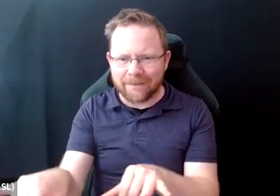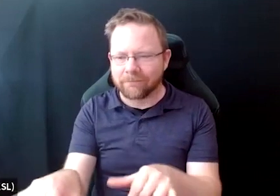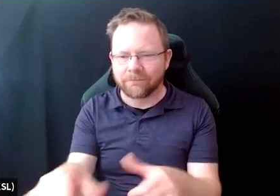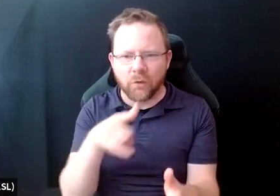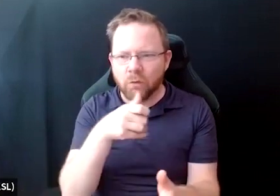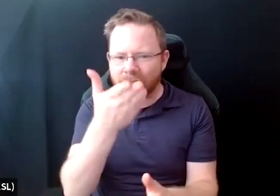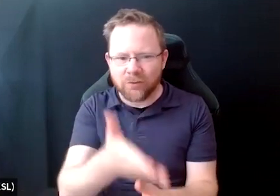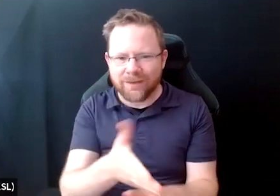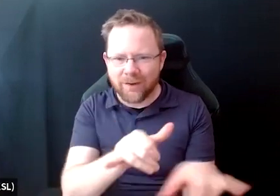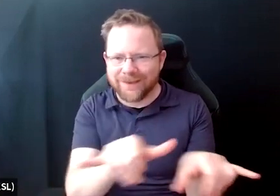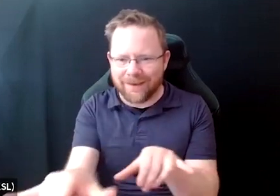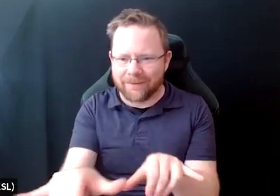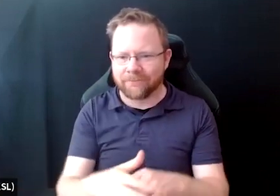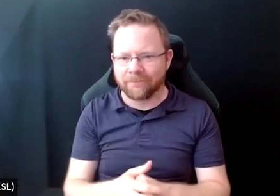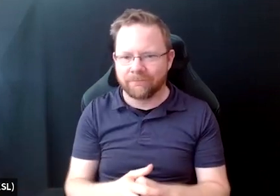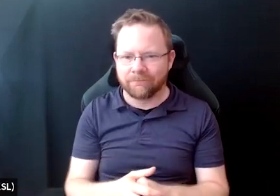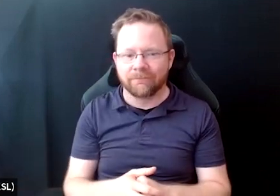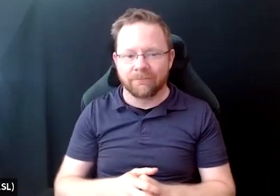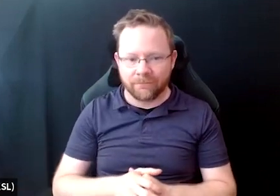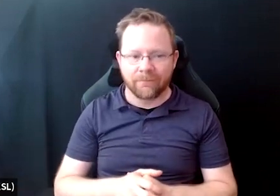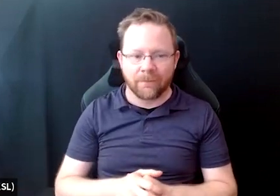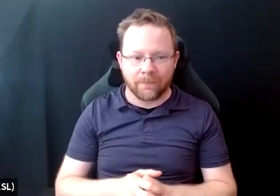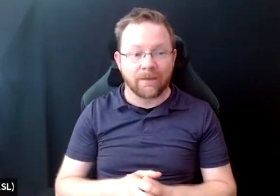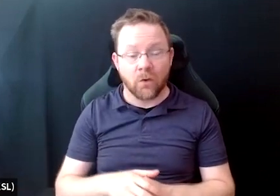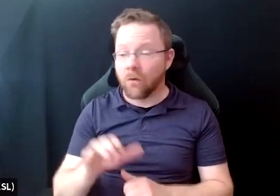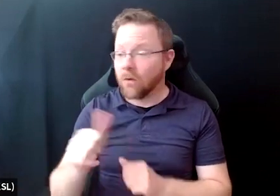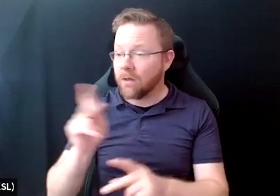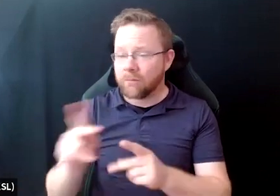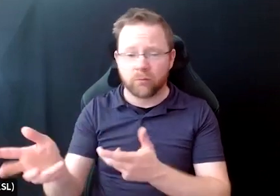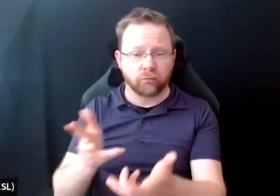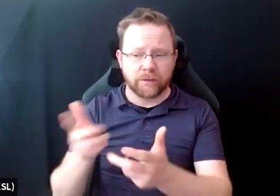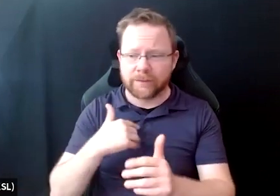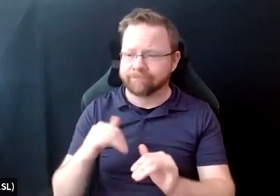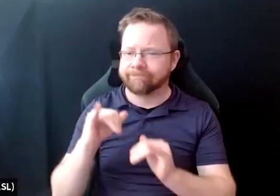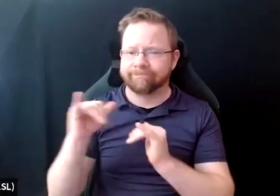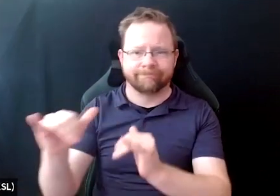and that's how I was treated by every one of the other candidates, disabled or otherwise.